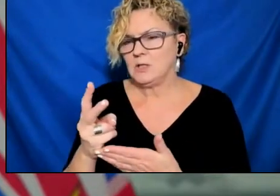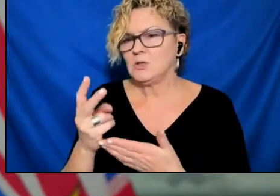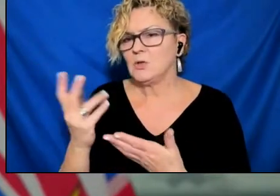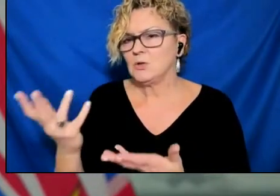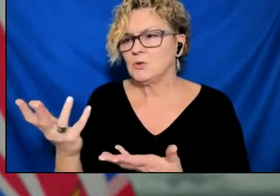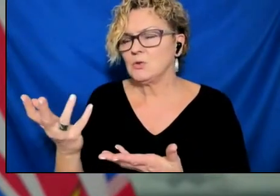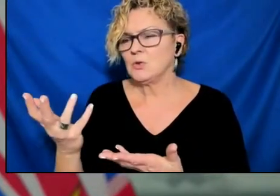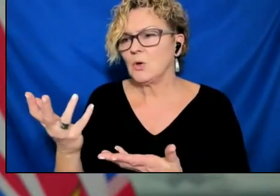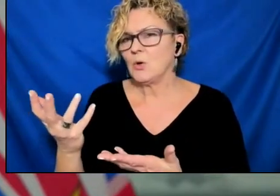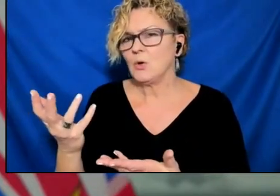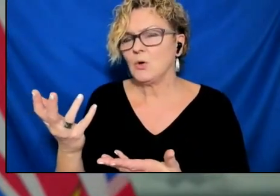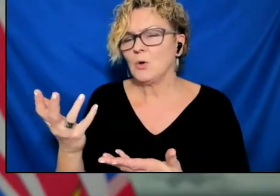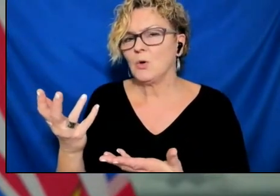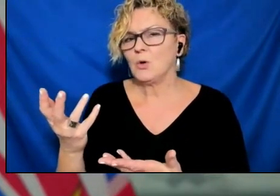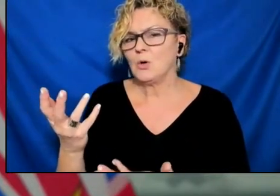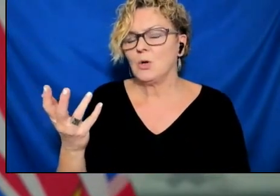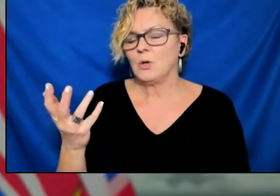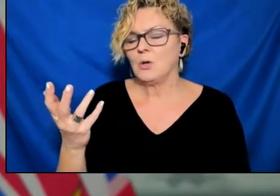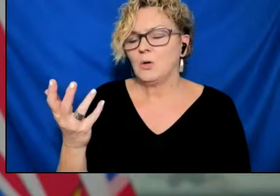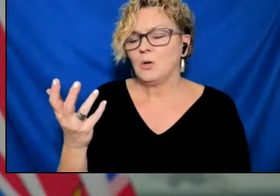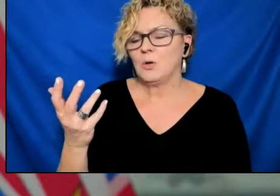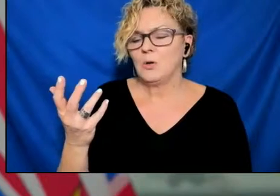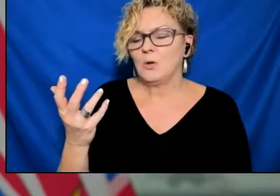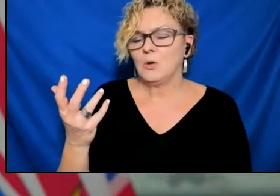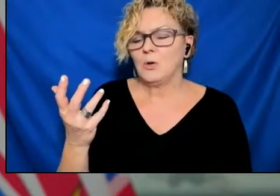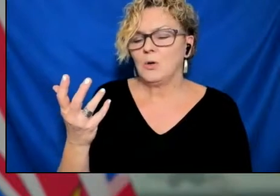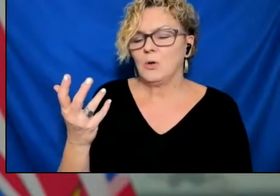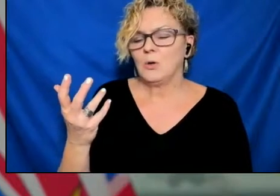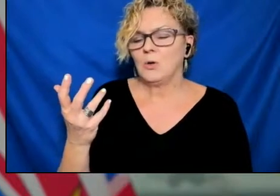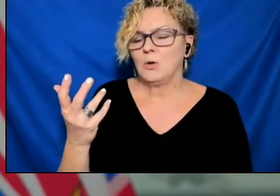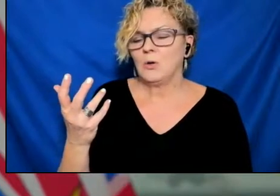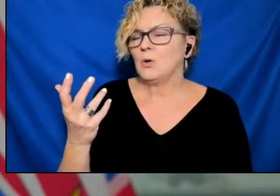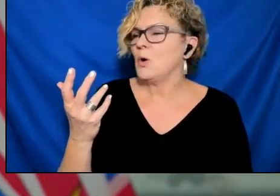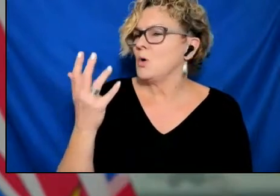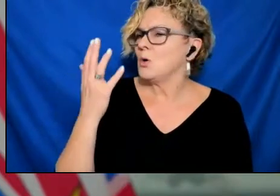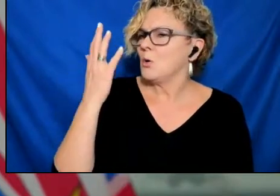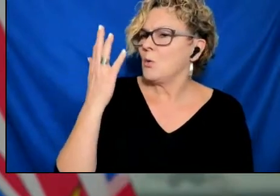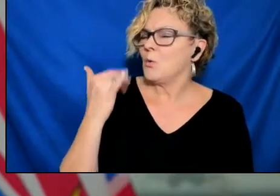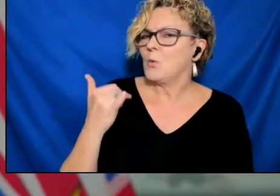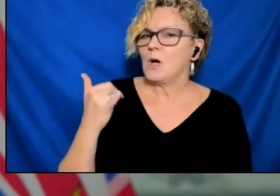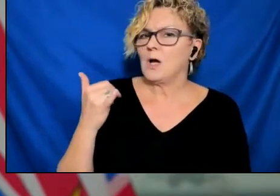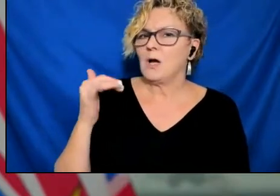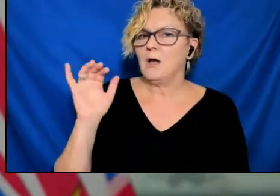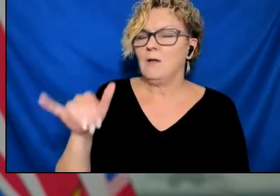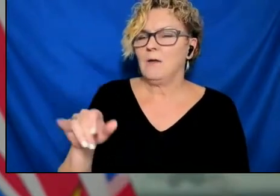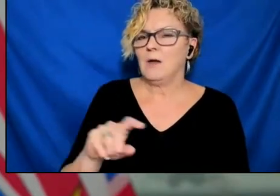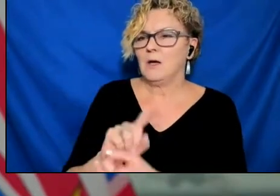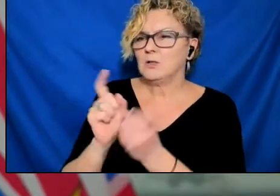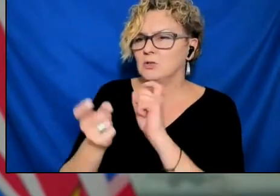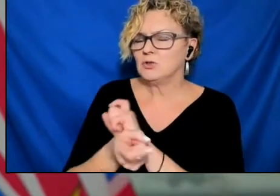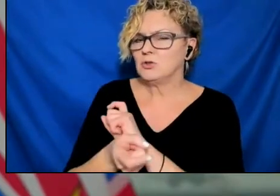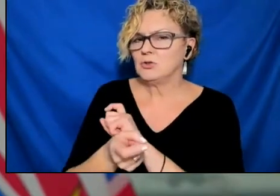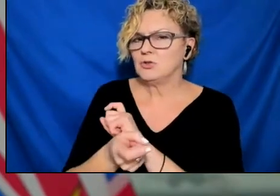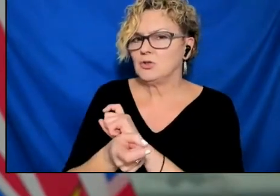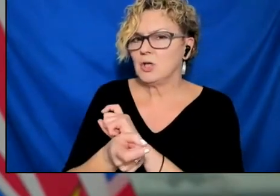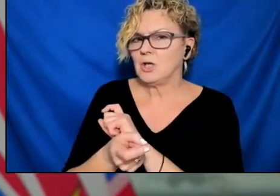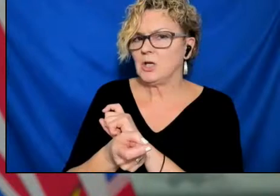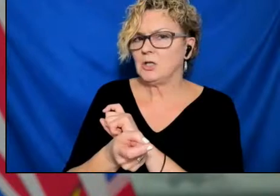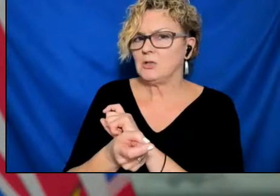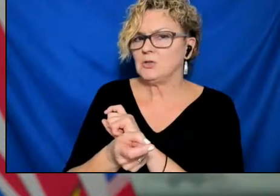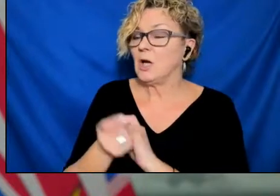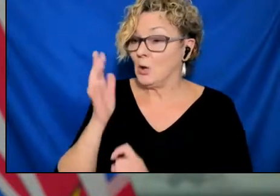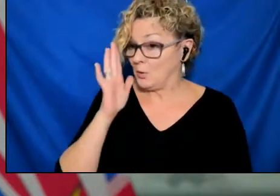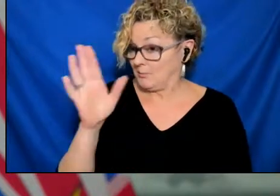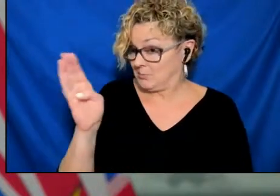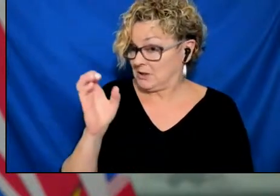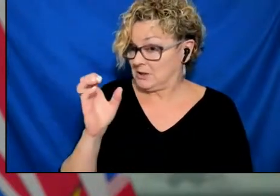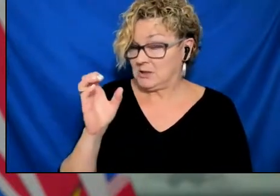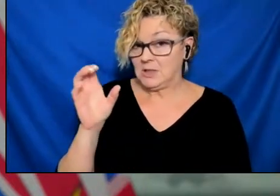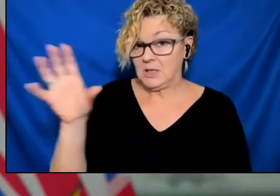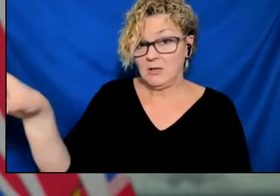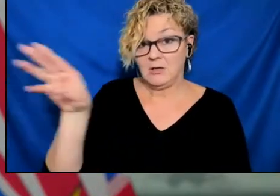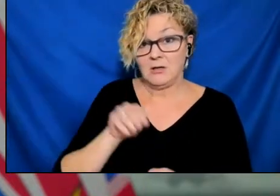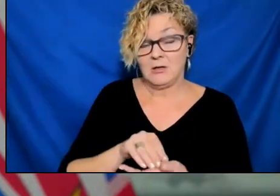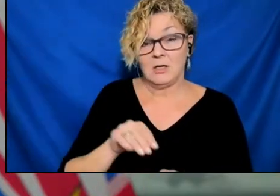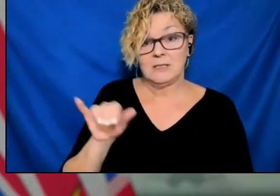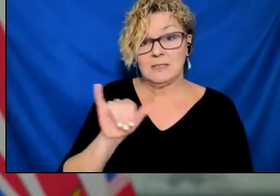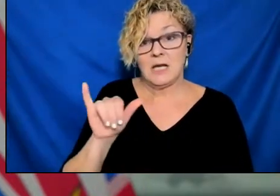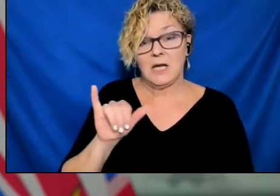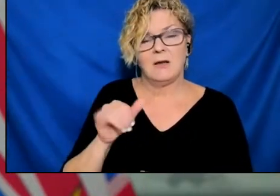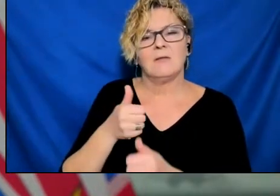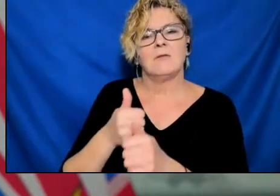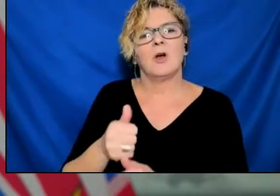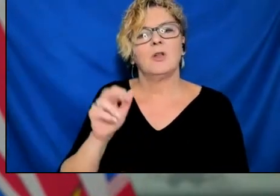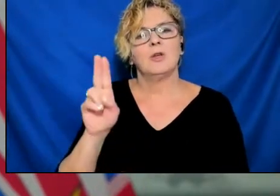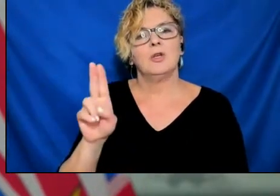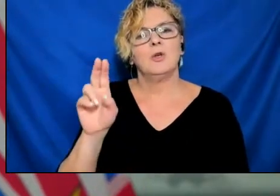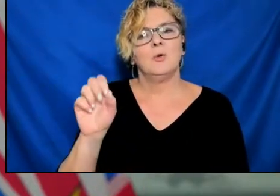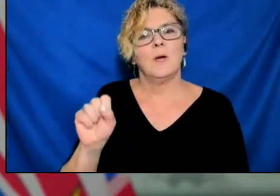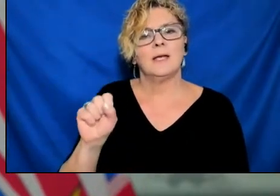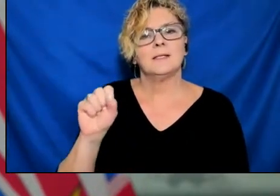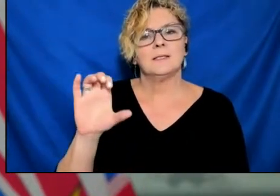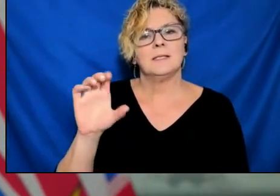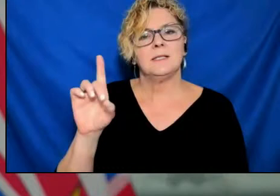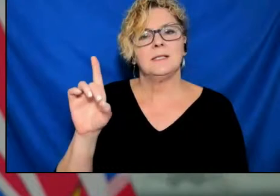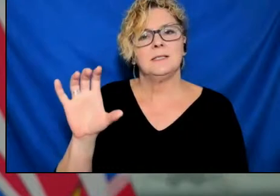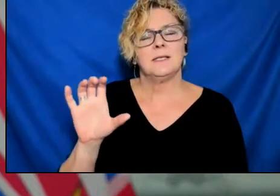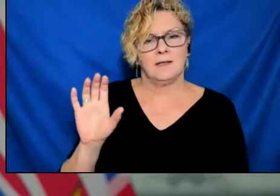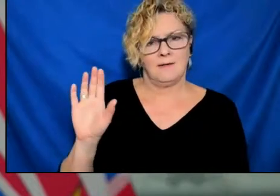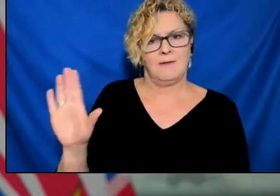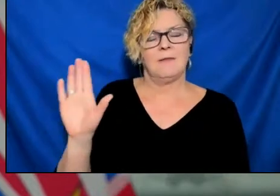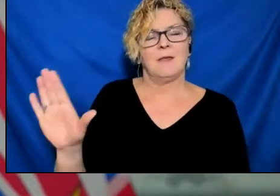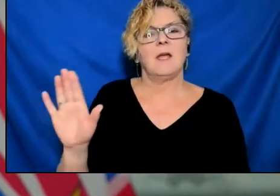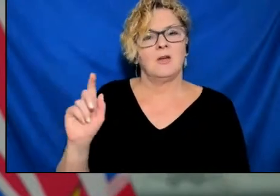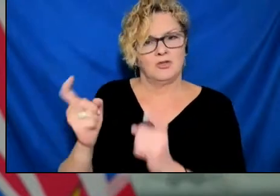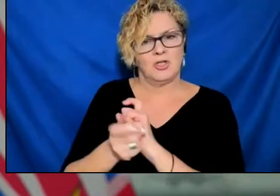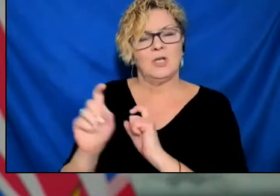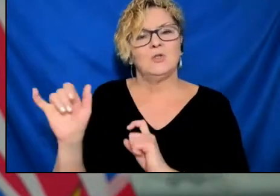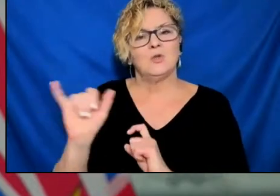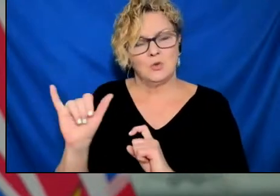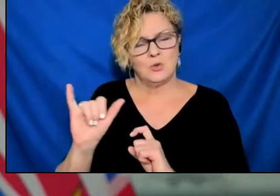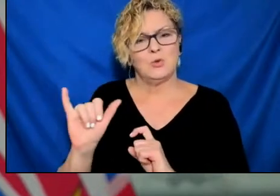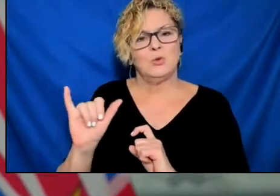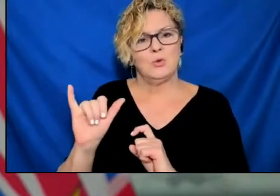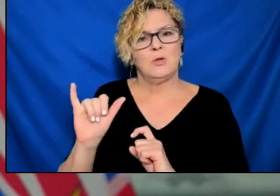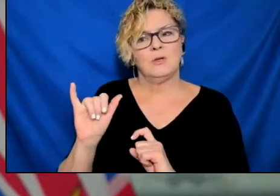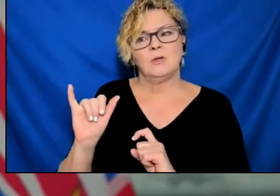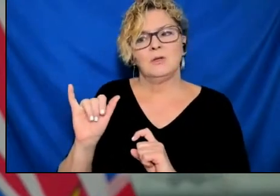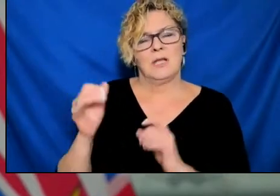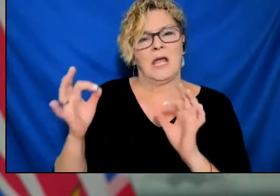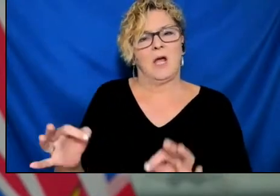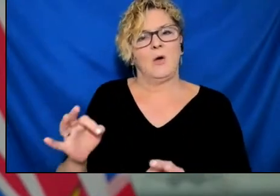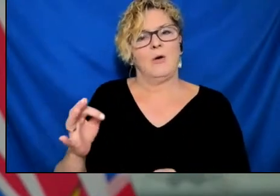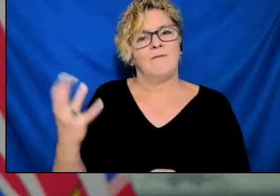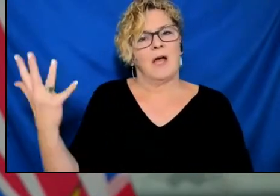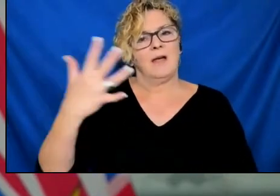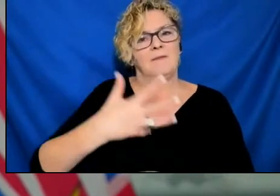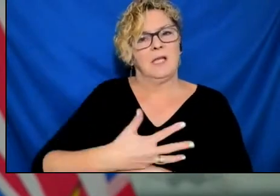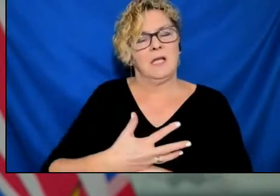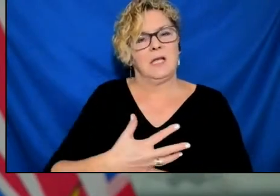recently. Can you explain why